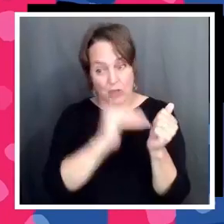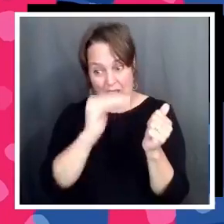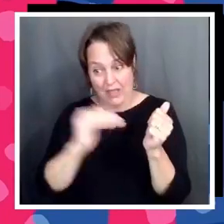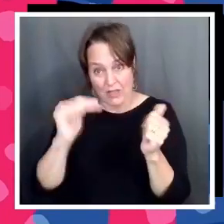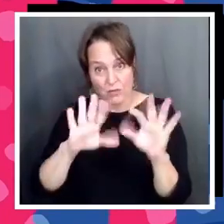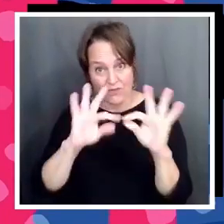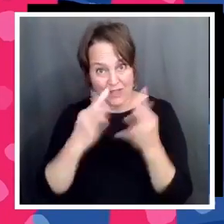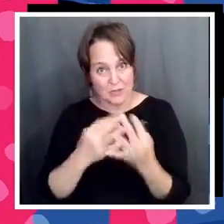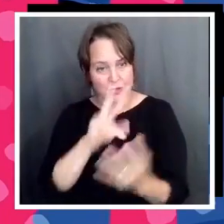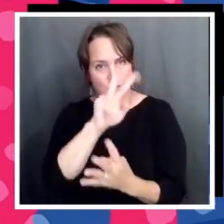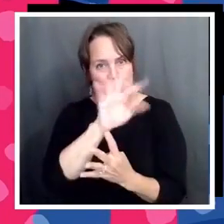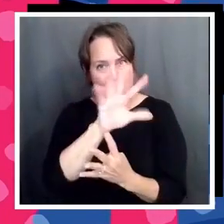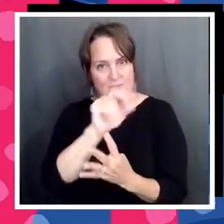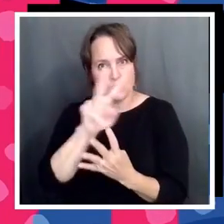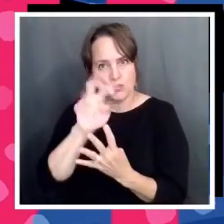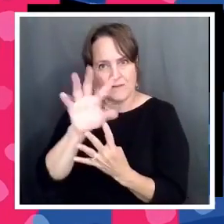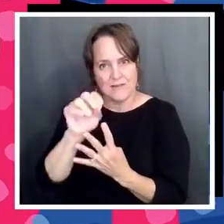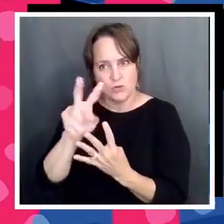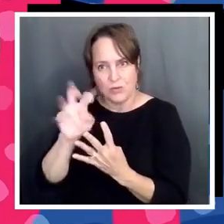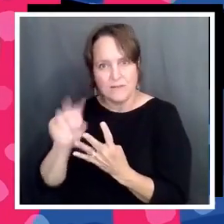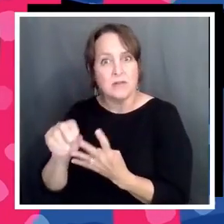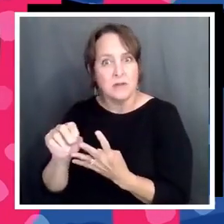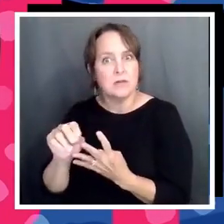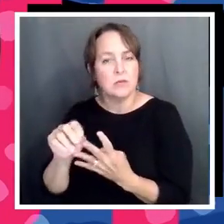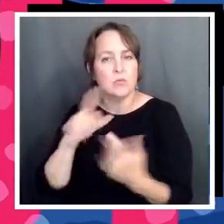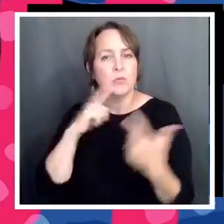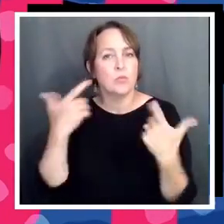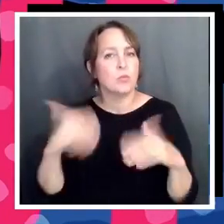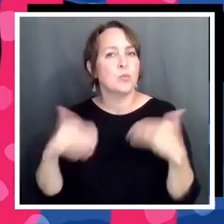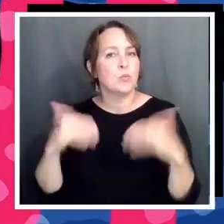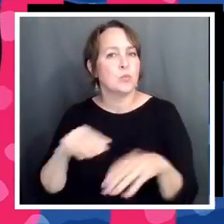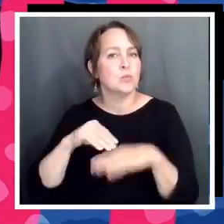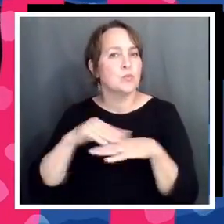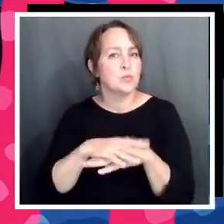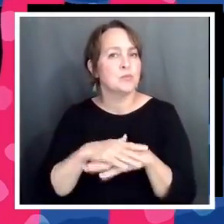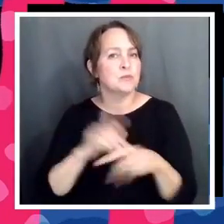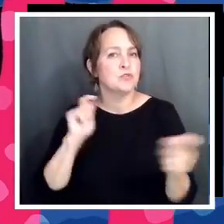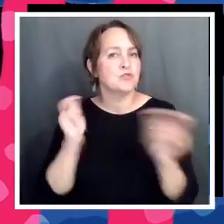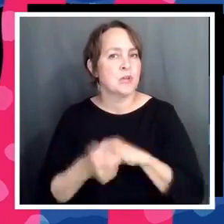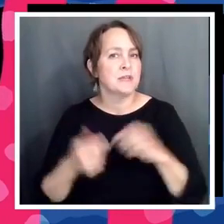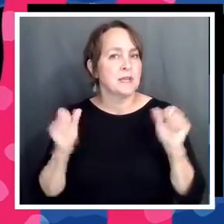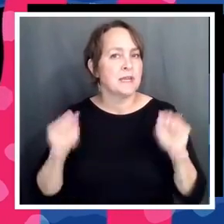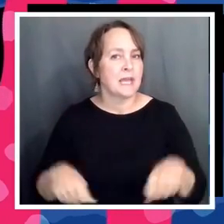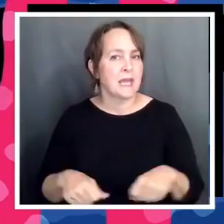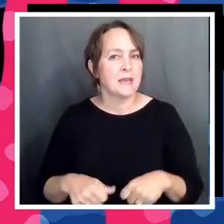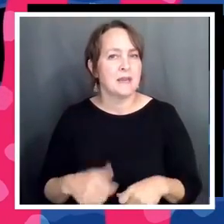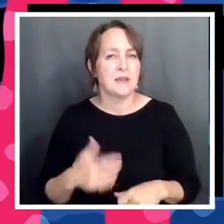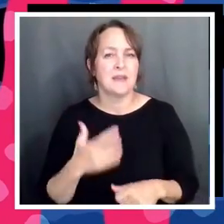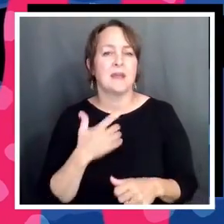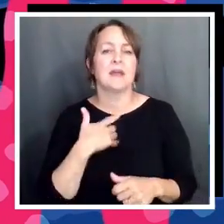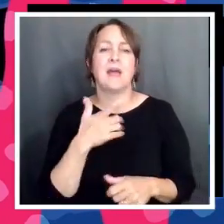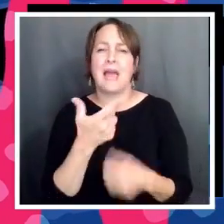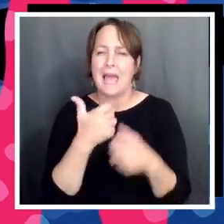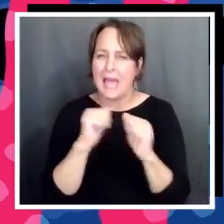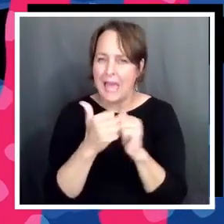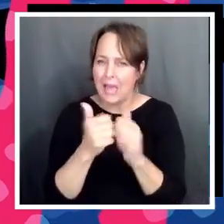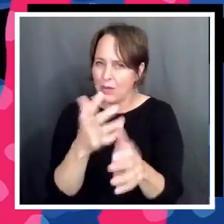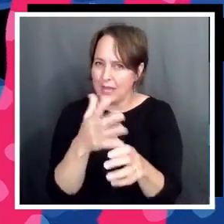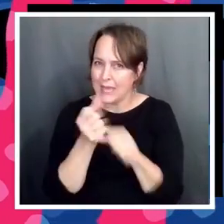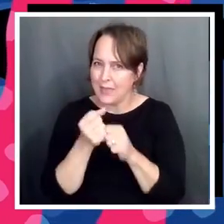THESE DIRECT MONTHLY PAYMENTS